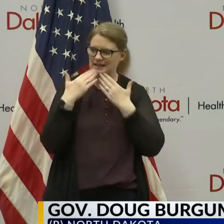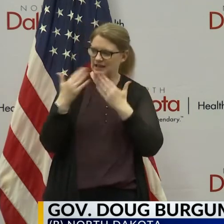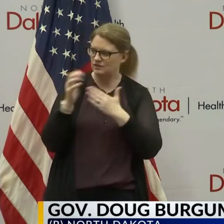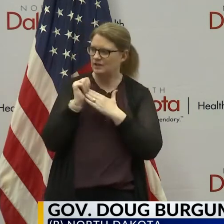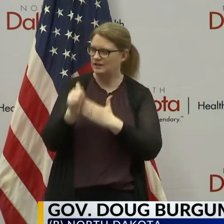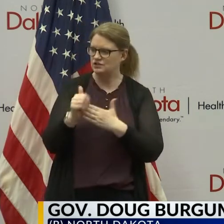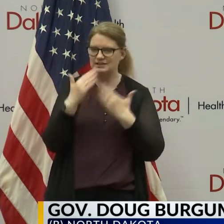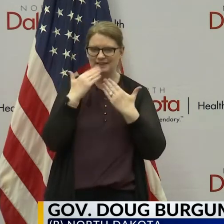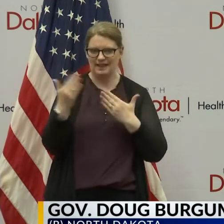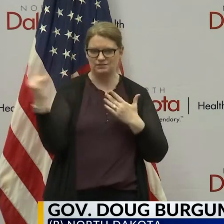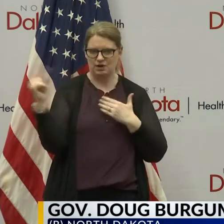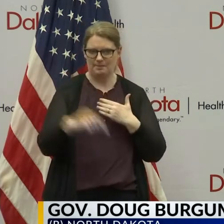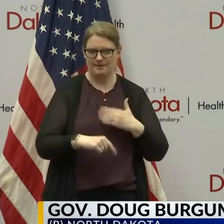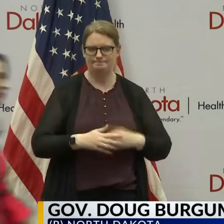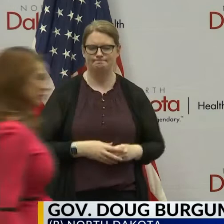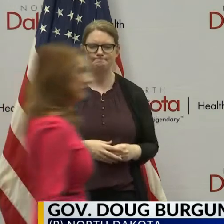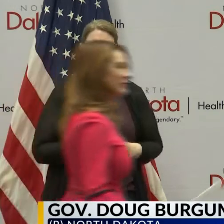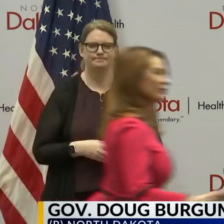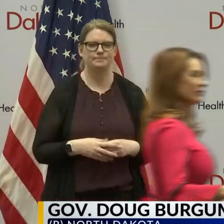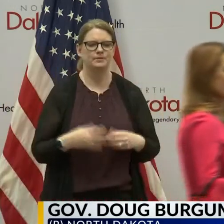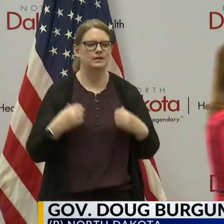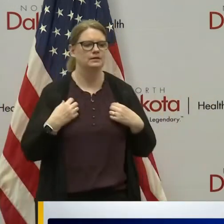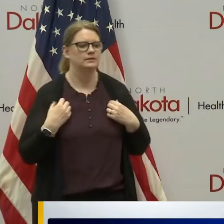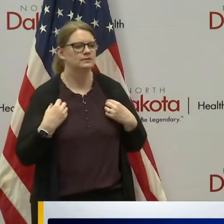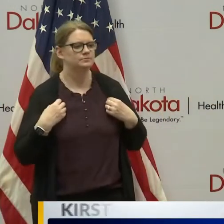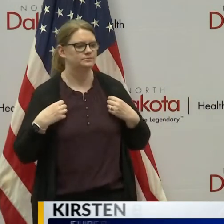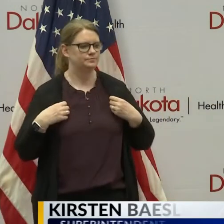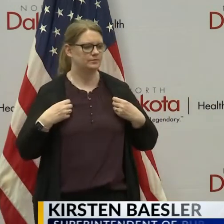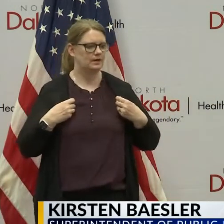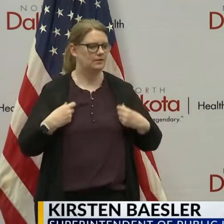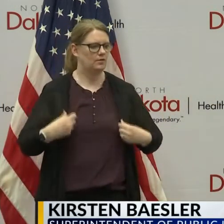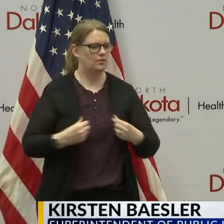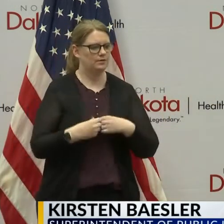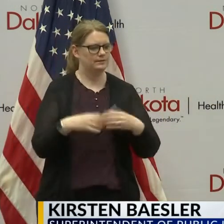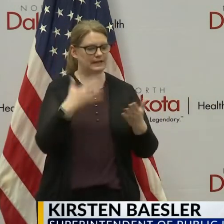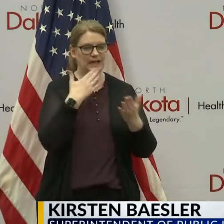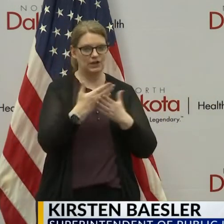SUPERINTENDENT BASLER TO EXPLAIN FURTHER WHY THIS CHANGE IS NEEDED TO THANK YOU SUPERINTENDENT BASLER FOR YOUR